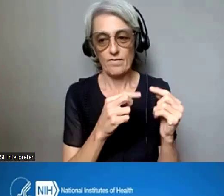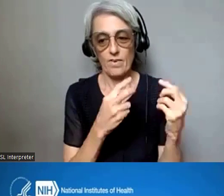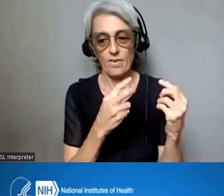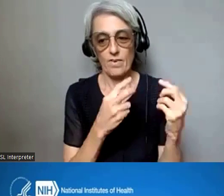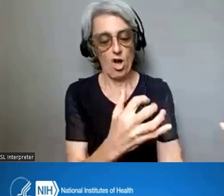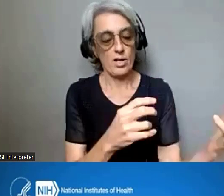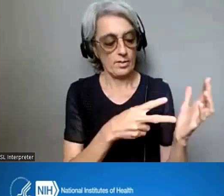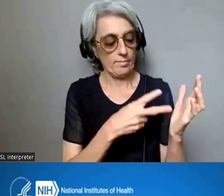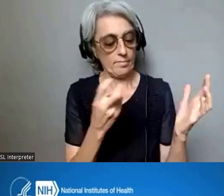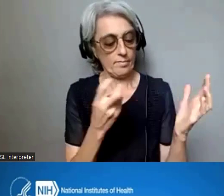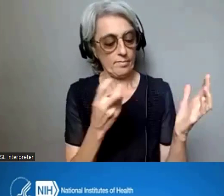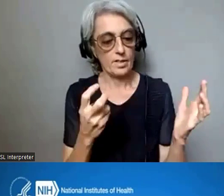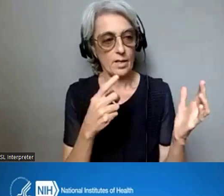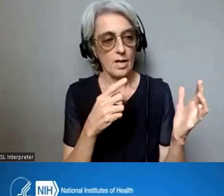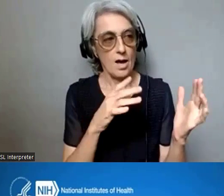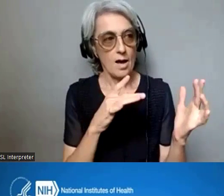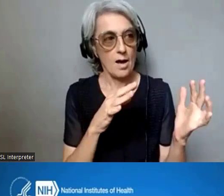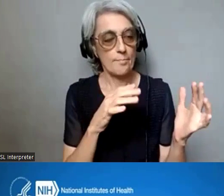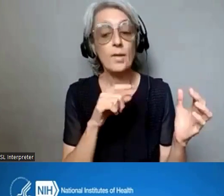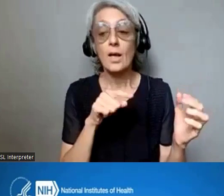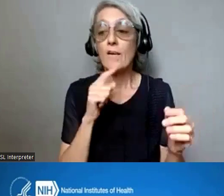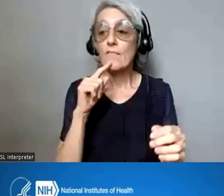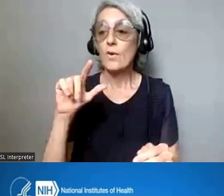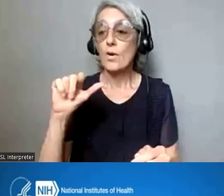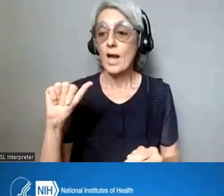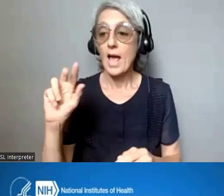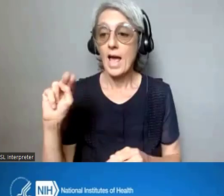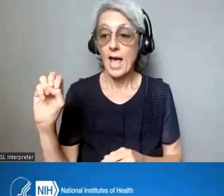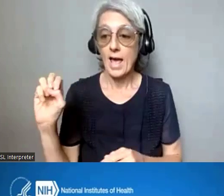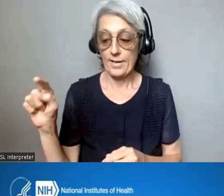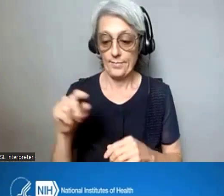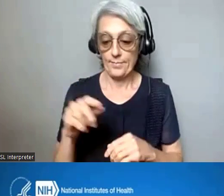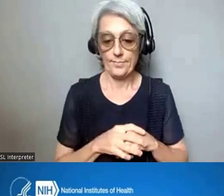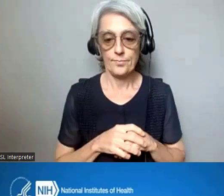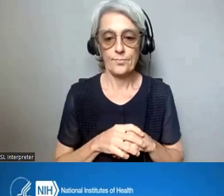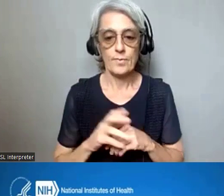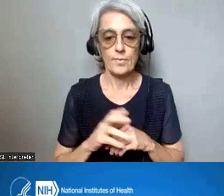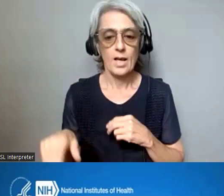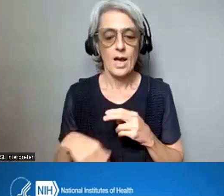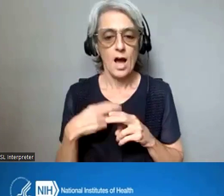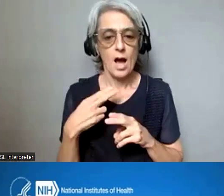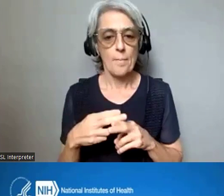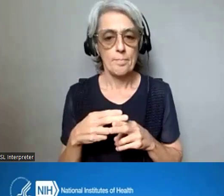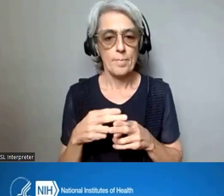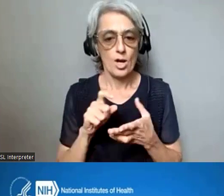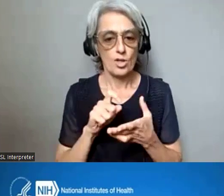This is to Anne. And it's about writing ... on writing the R15.